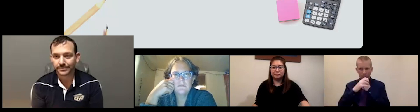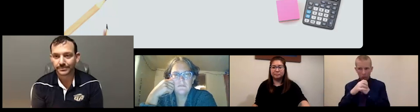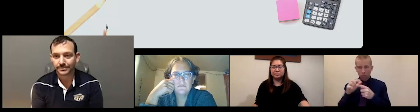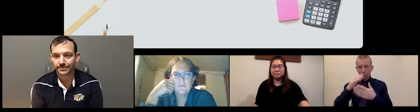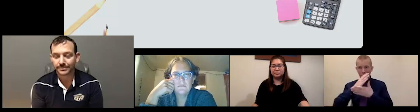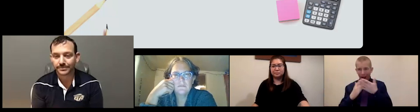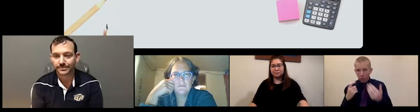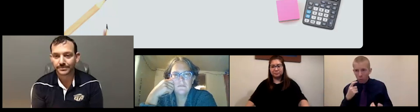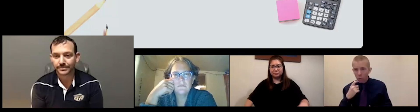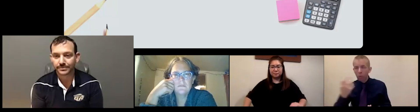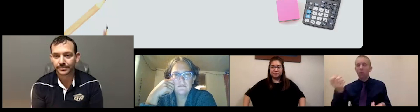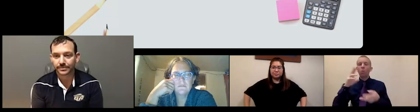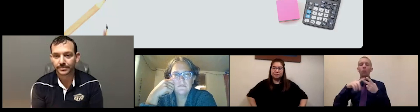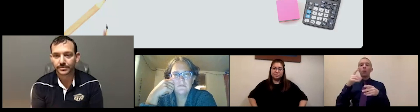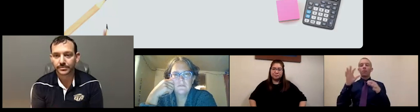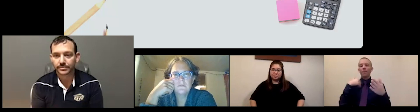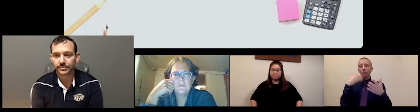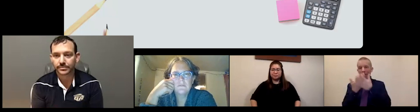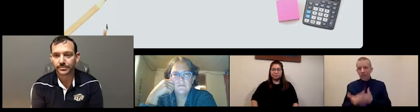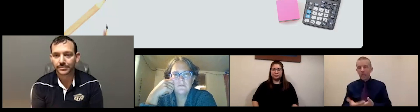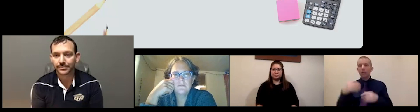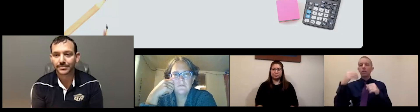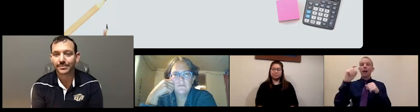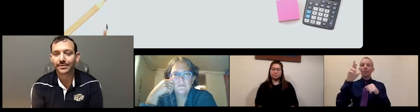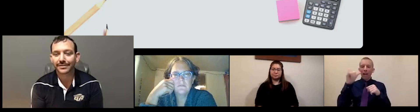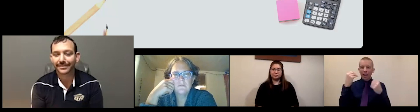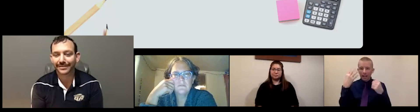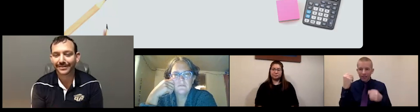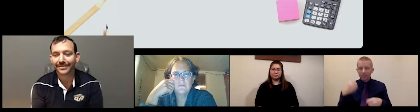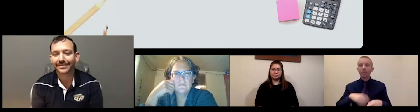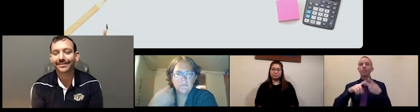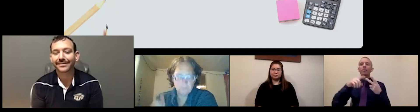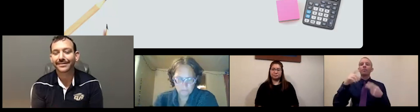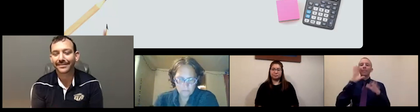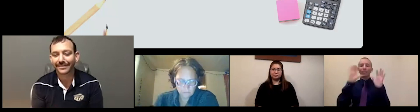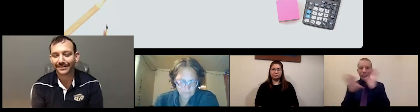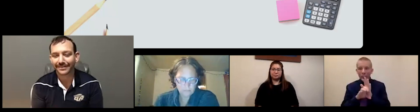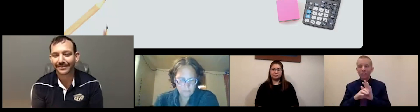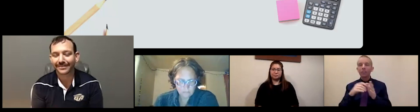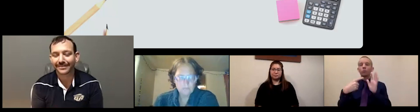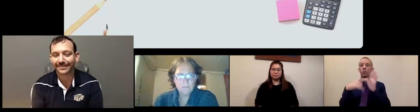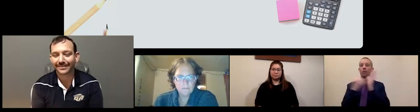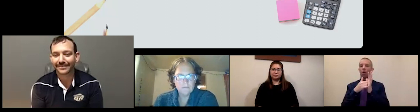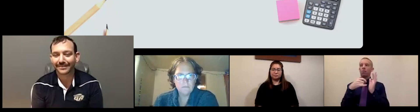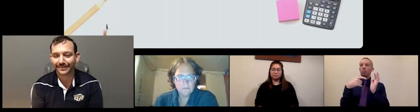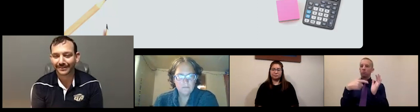like a cracked tooth or have proof like x-rays or pictures.